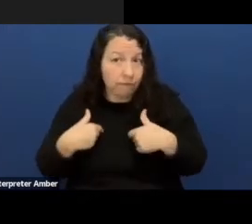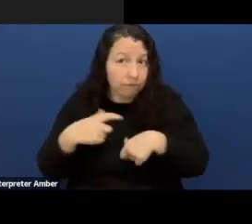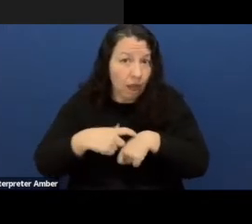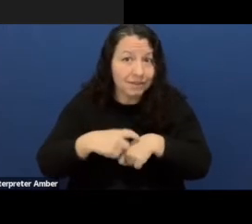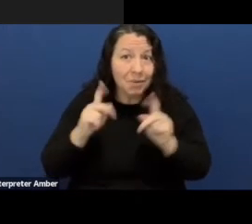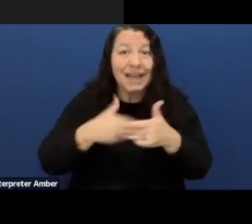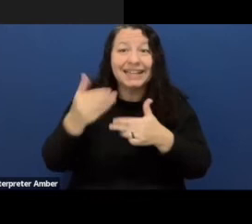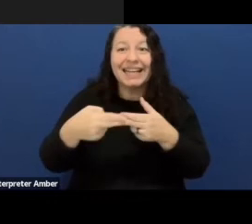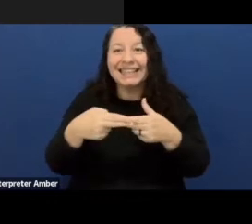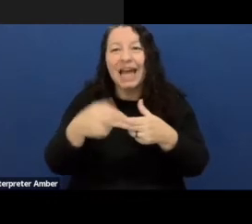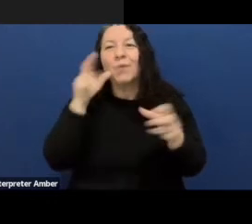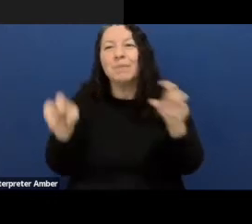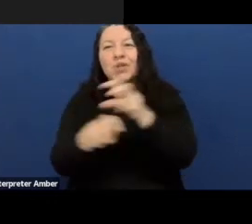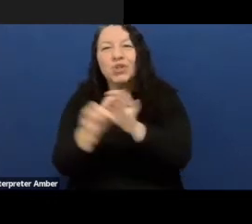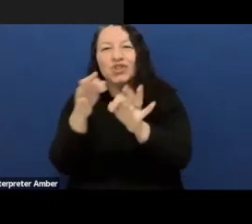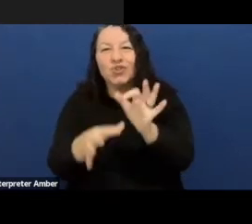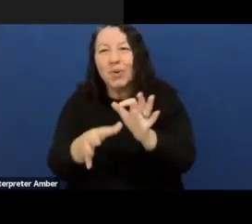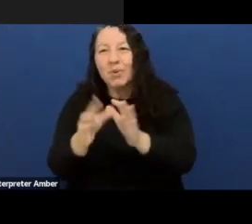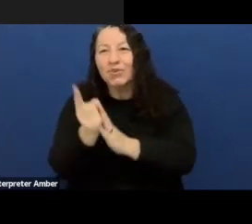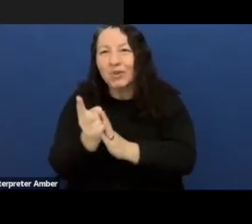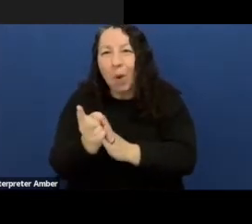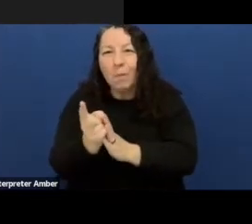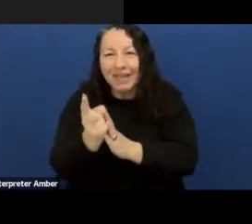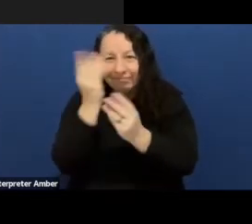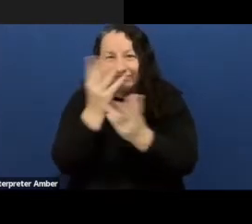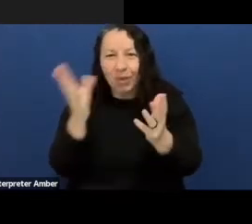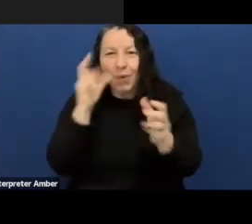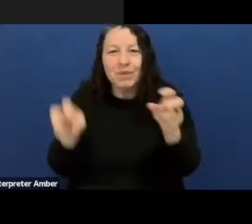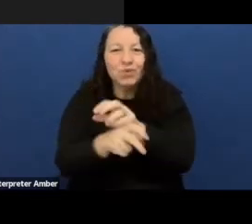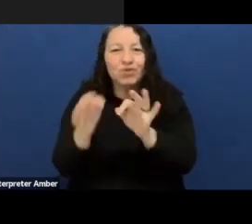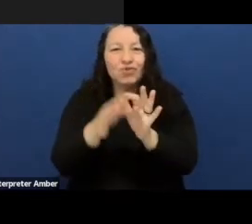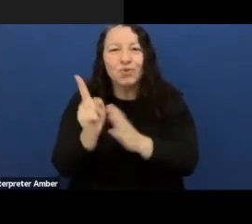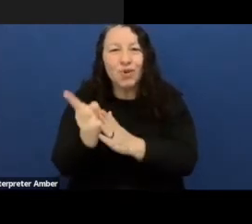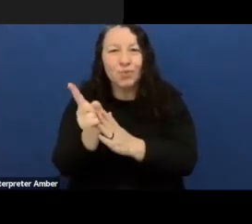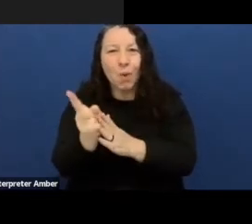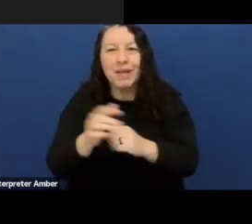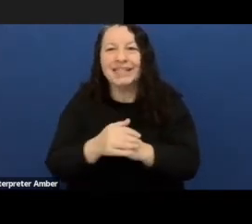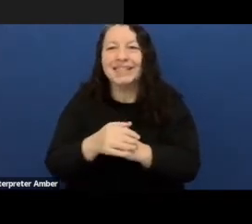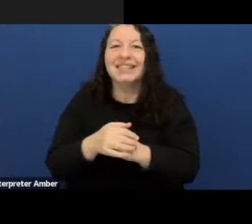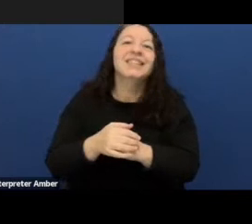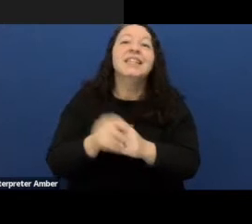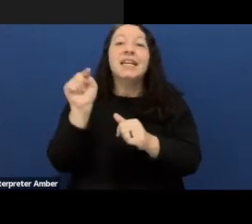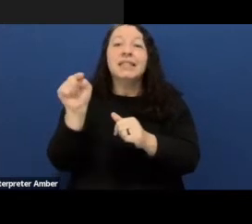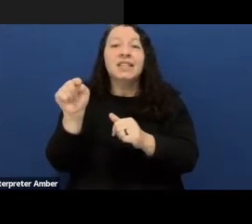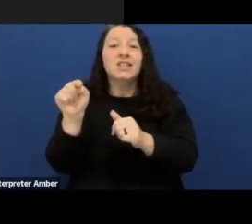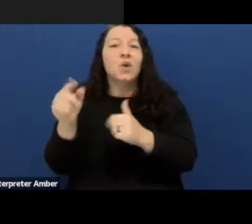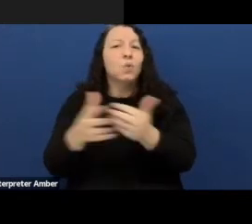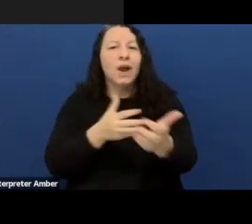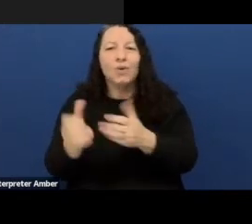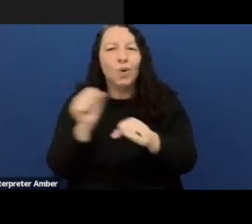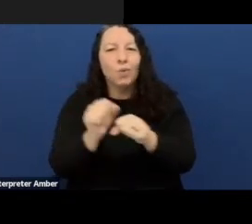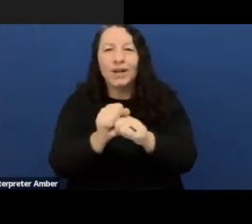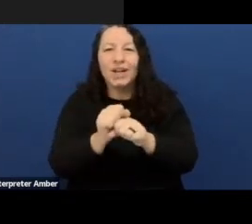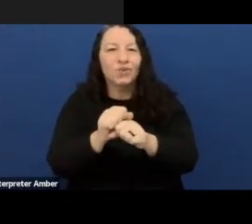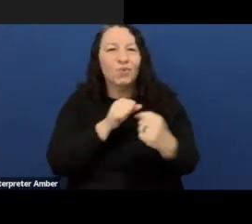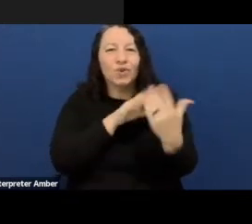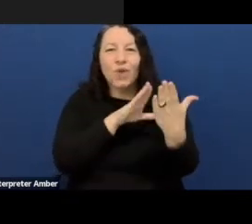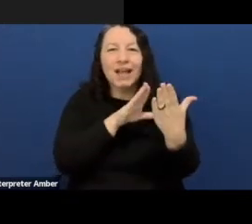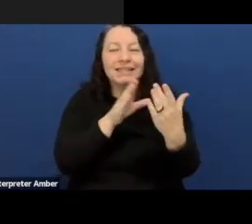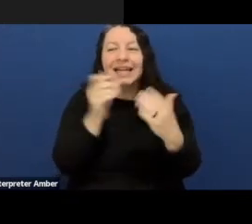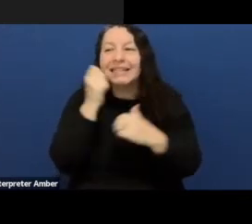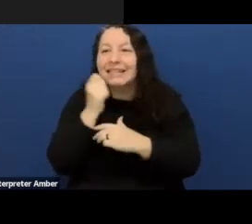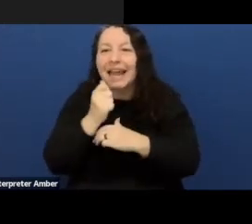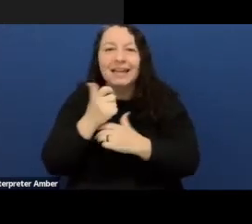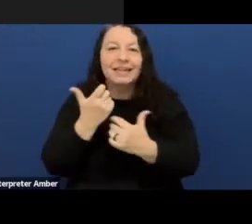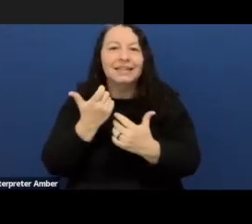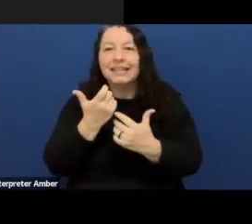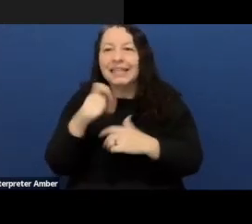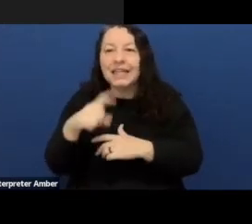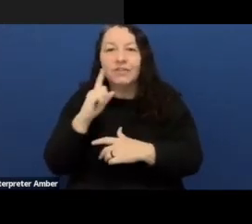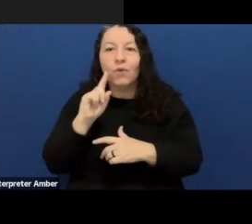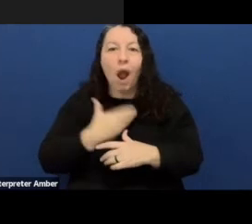that we'd love for members of the HIV community to take when you have a chance. Next slide.